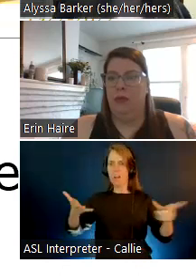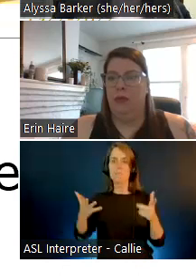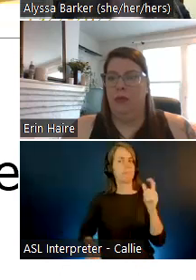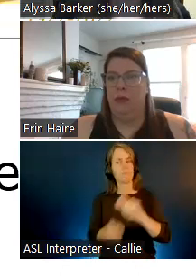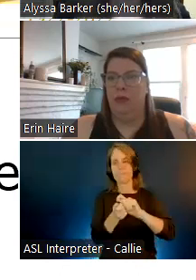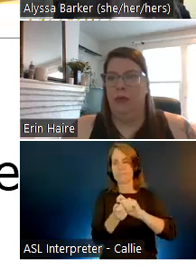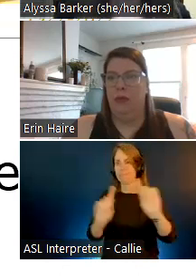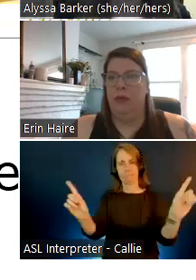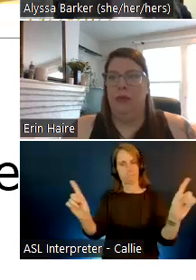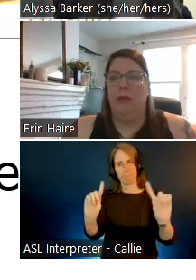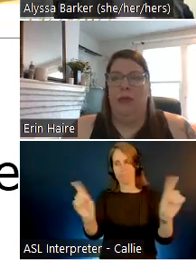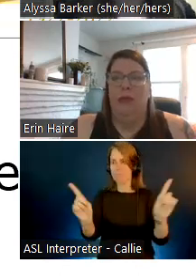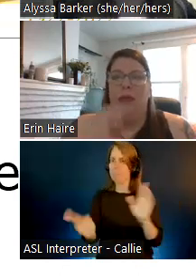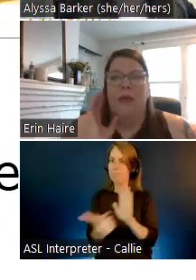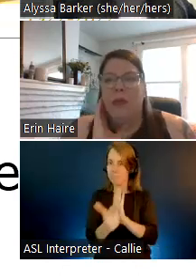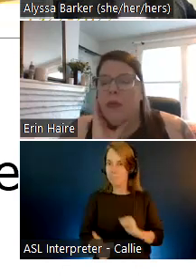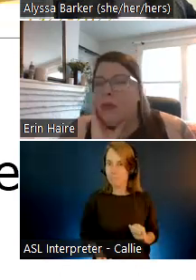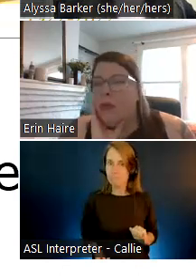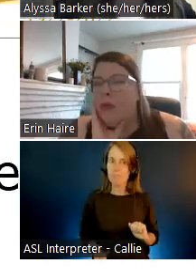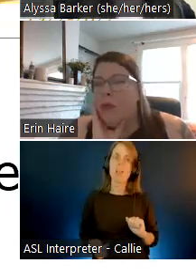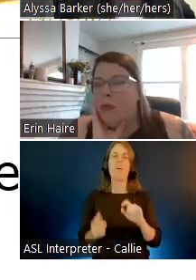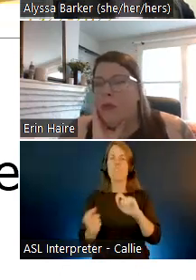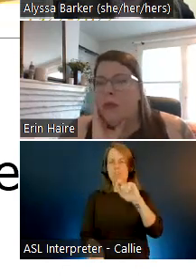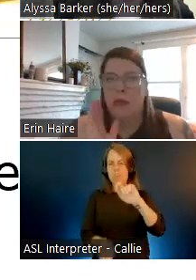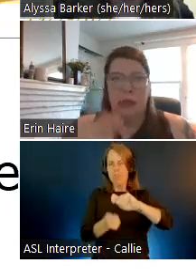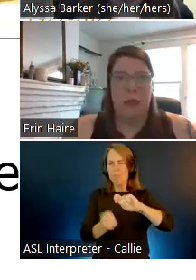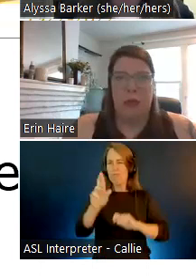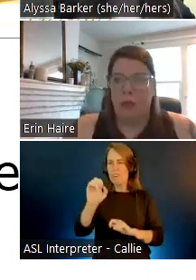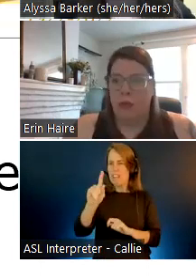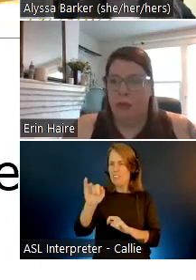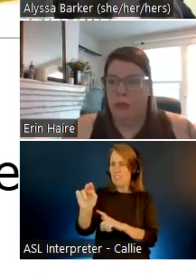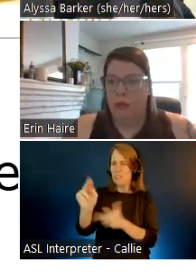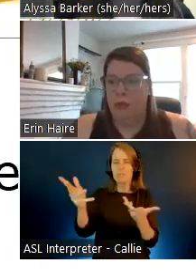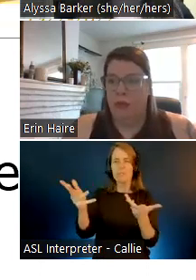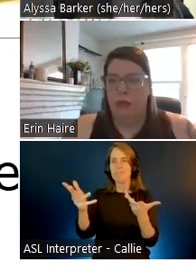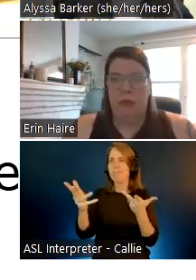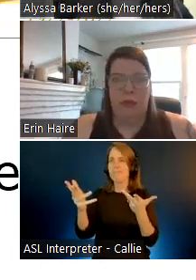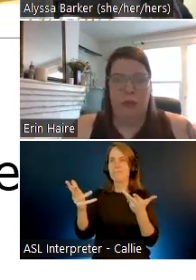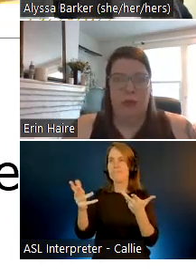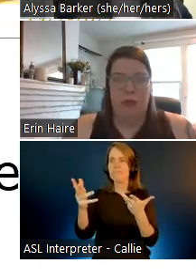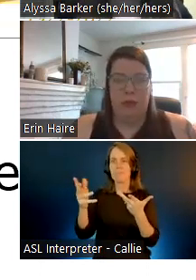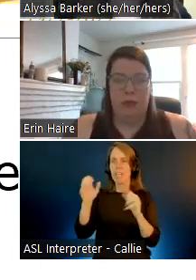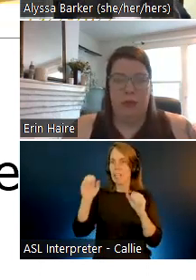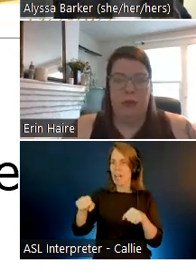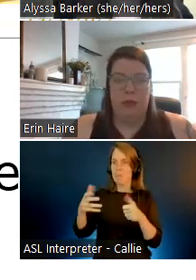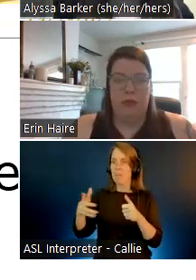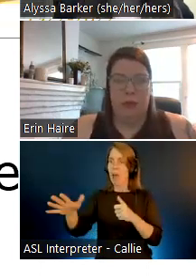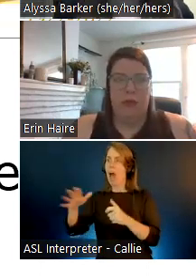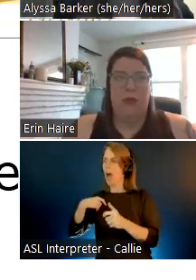negative action taken for um for exercising their rights from terminating a lease to um